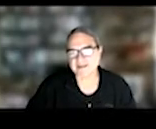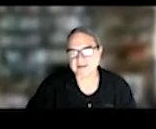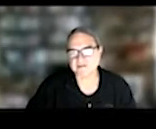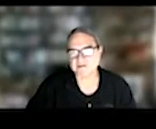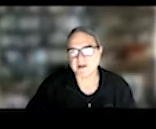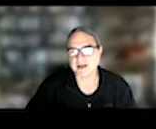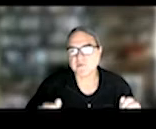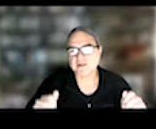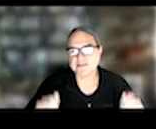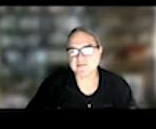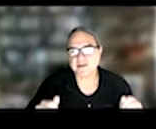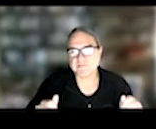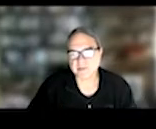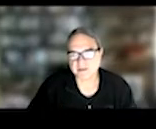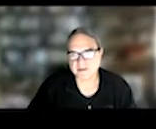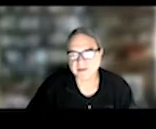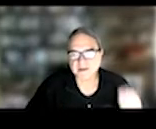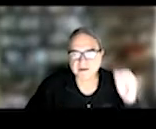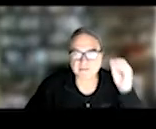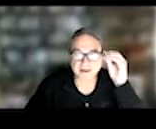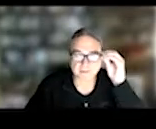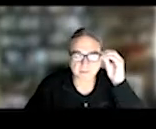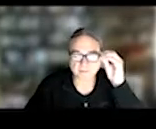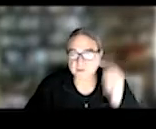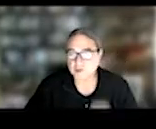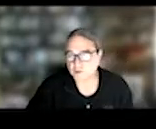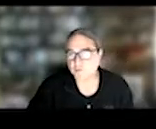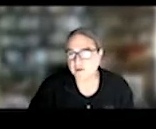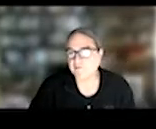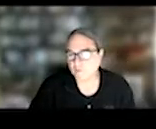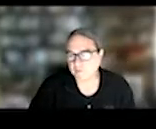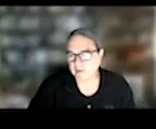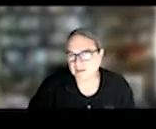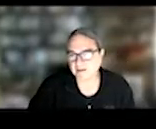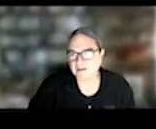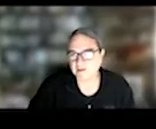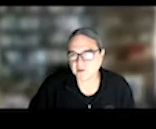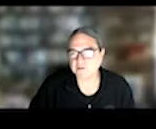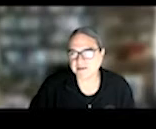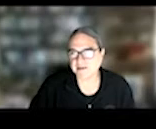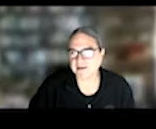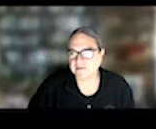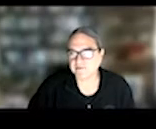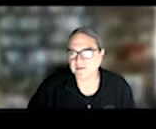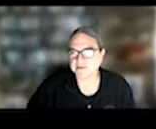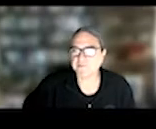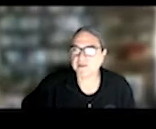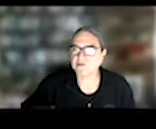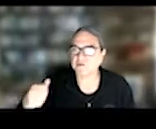natives. So 9.7 million of that number about 2.4 million use the Indian Health Service so